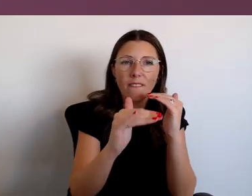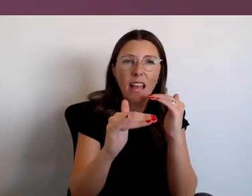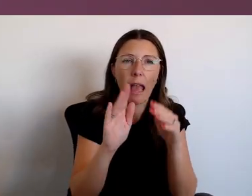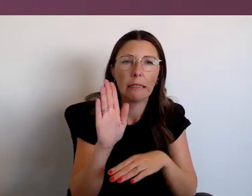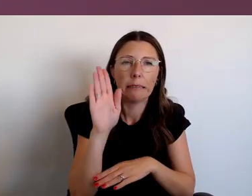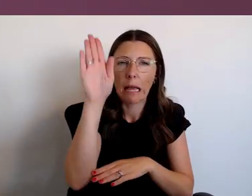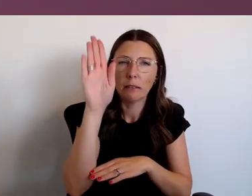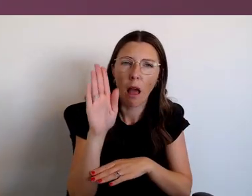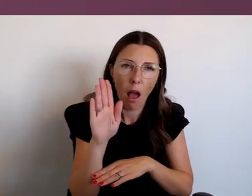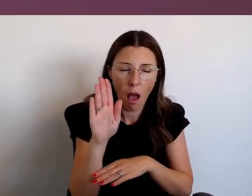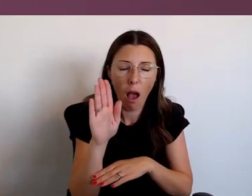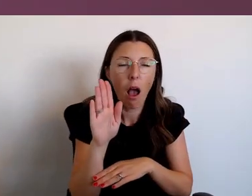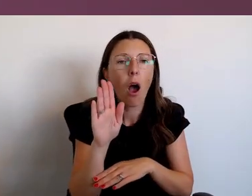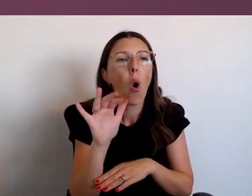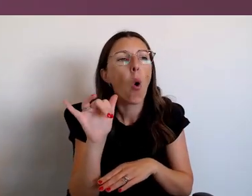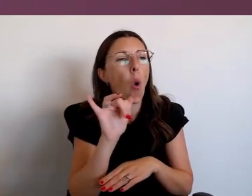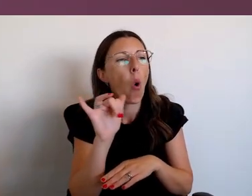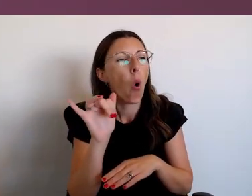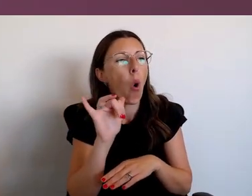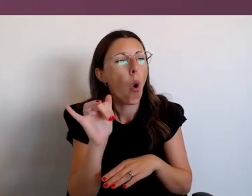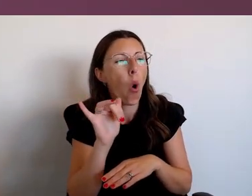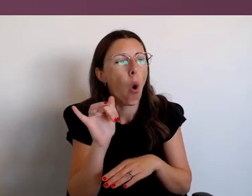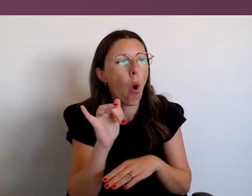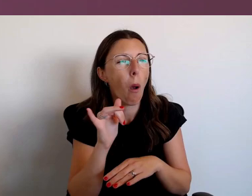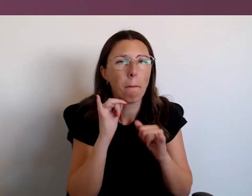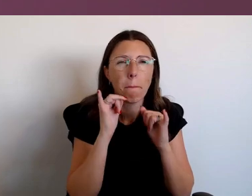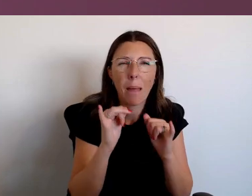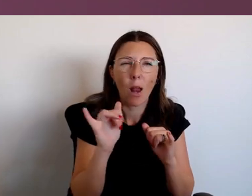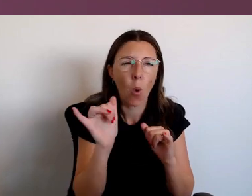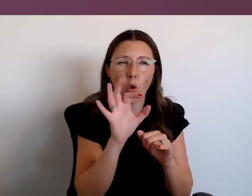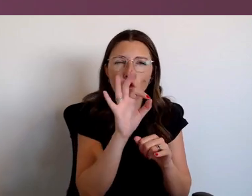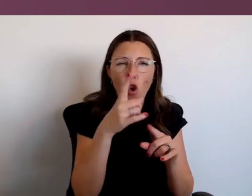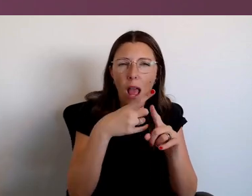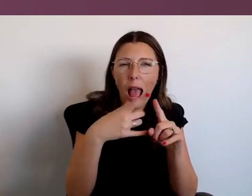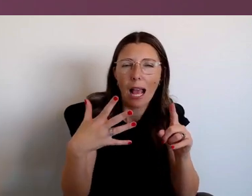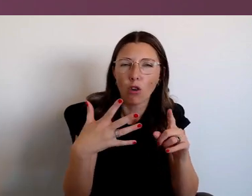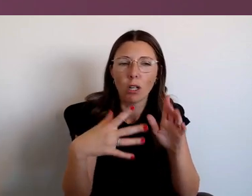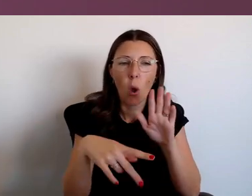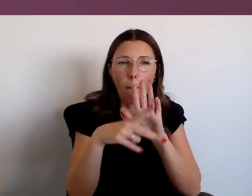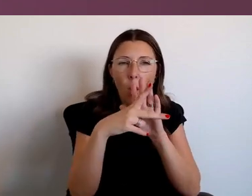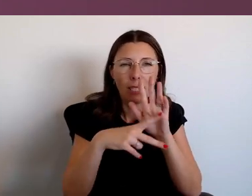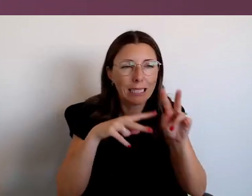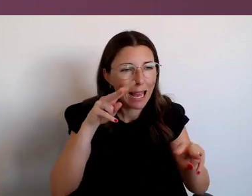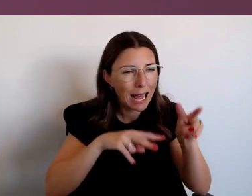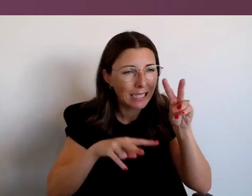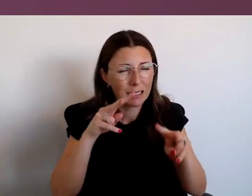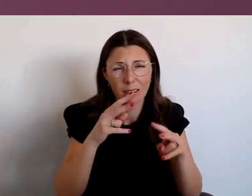outcomes, poor or inaccurate policy analysis, and a range of other consequences.